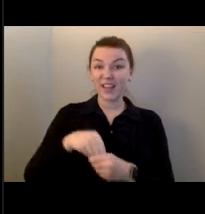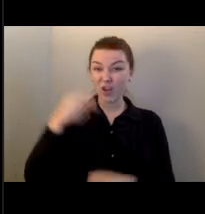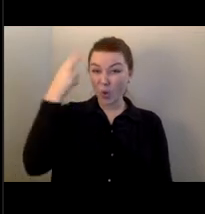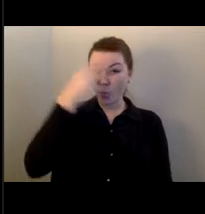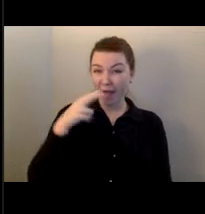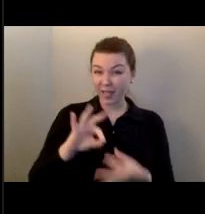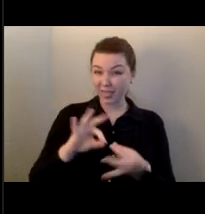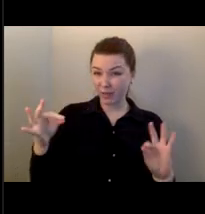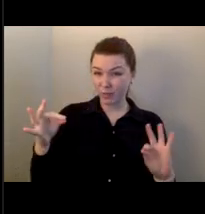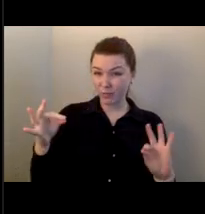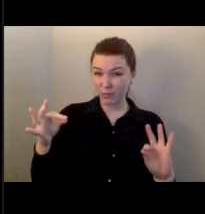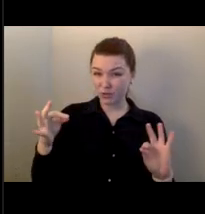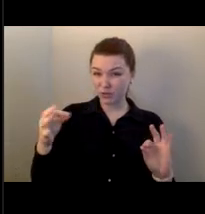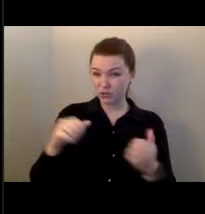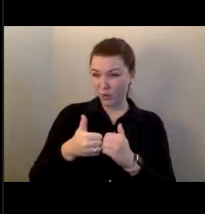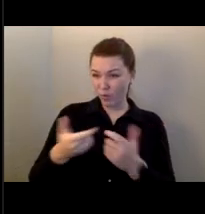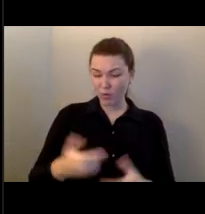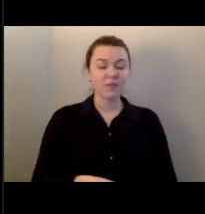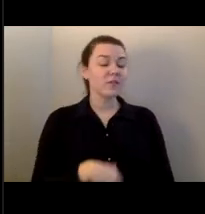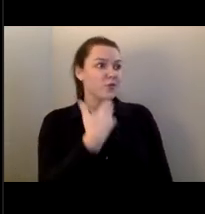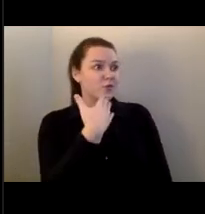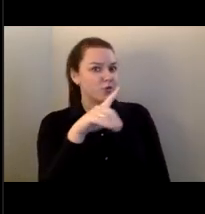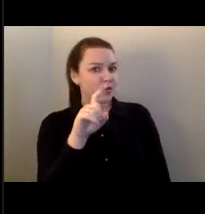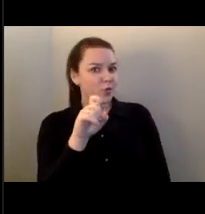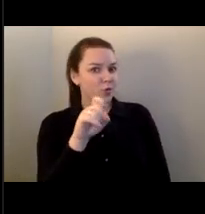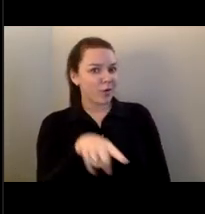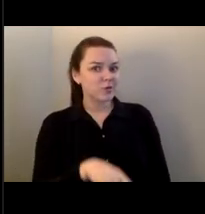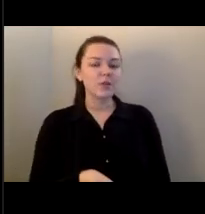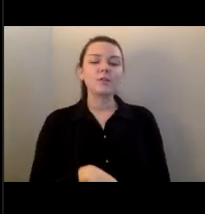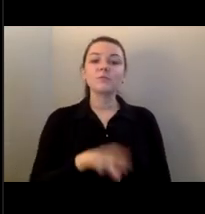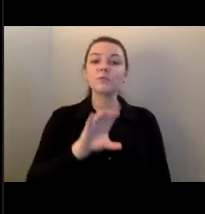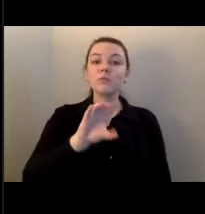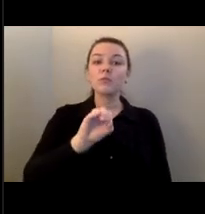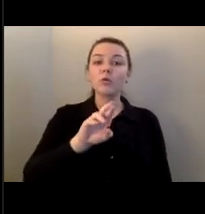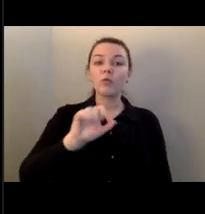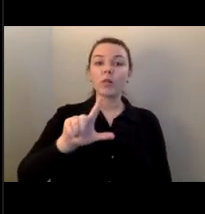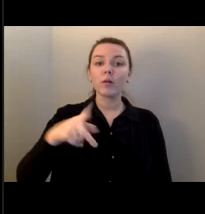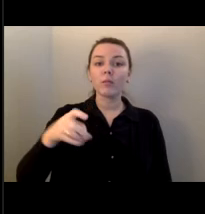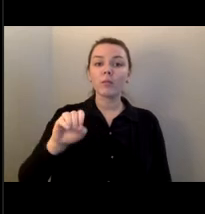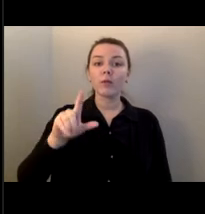Good question, Laurie. So a coral polyp is called an 'Uko-ko'ako'a.